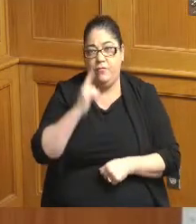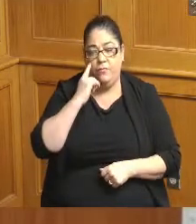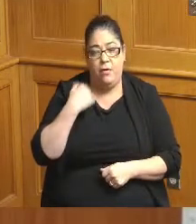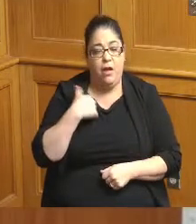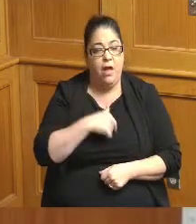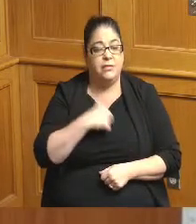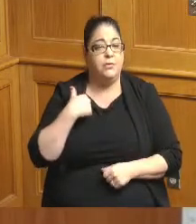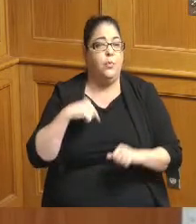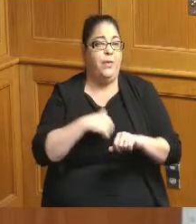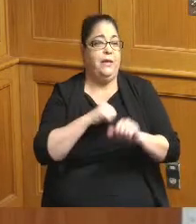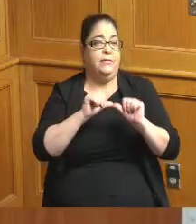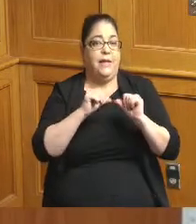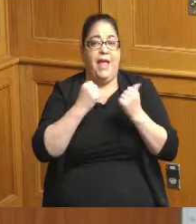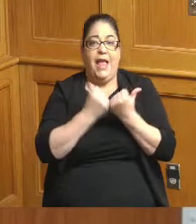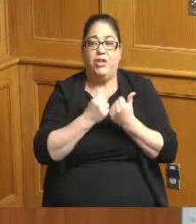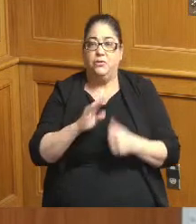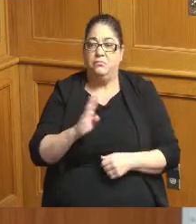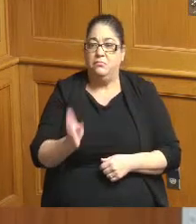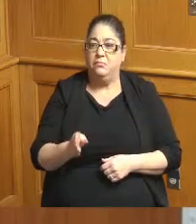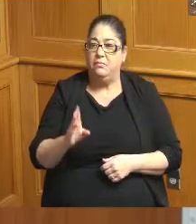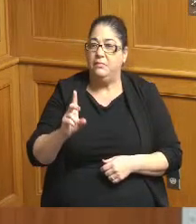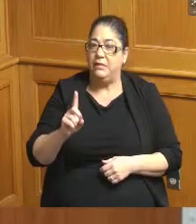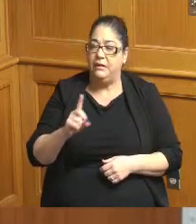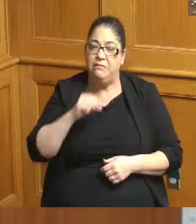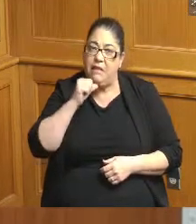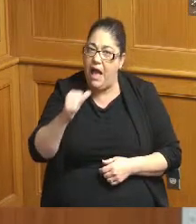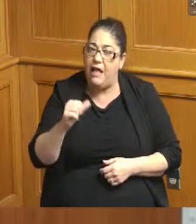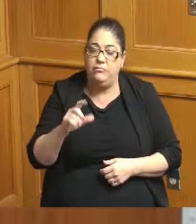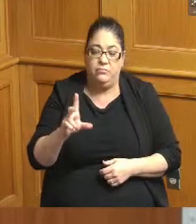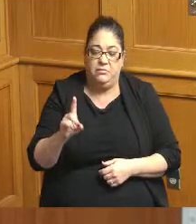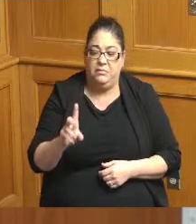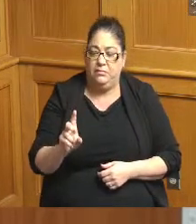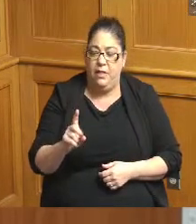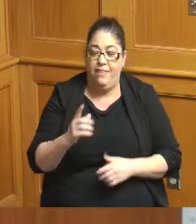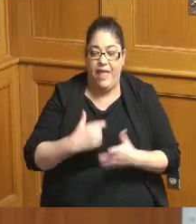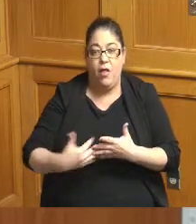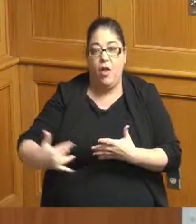as an agency have not done flu shots for a long long time typically that's because there's such